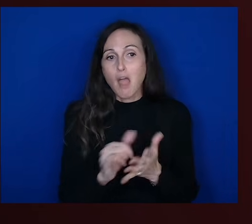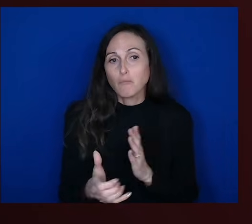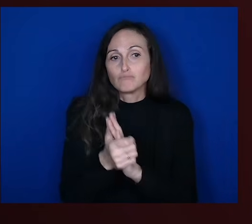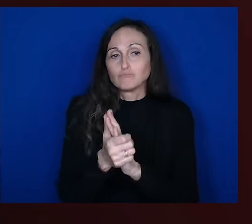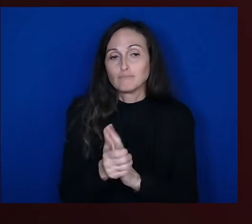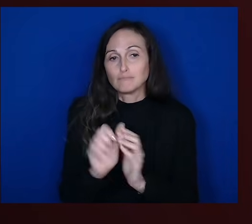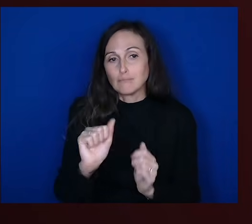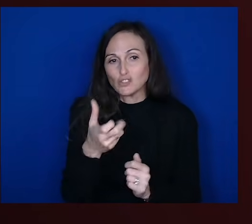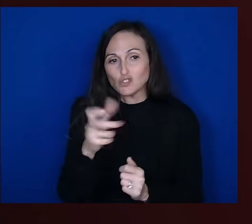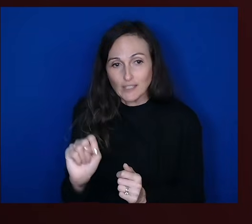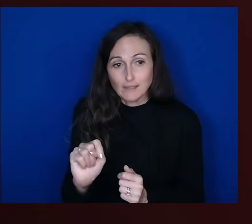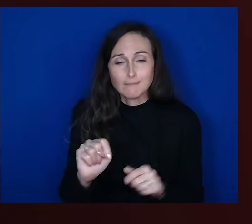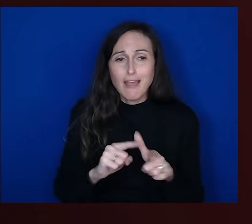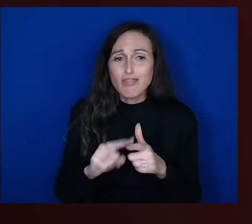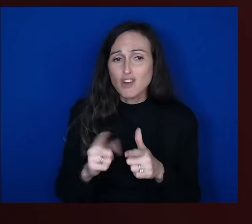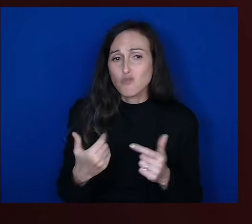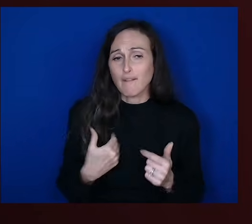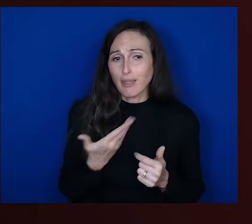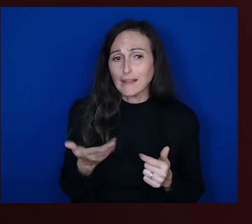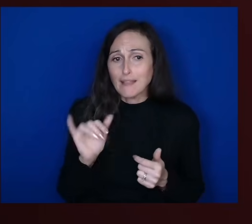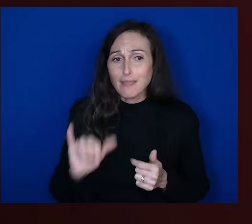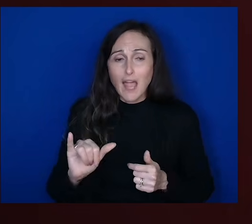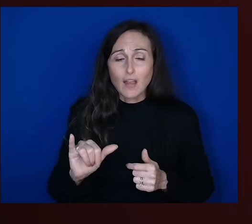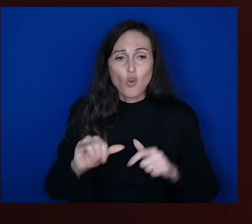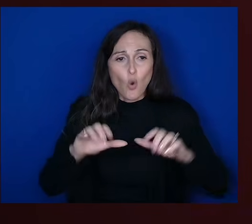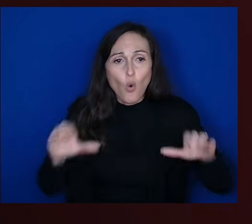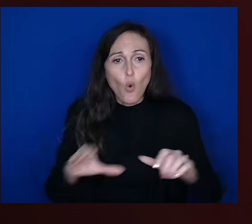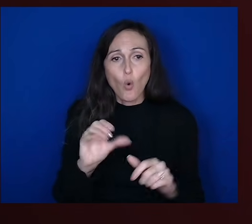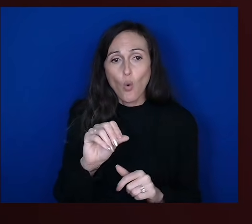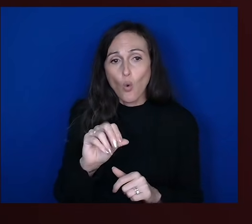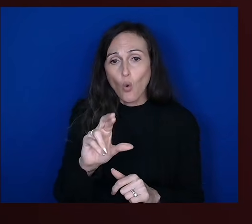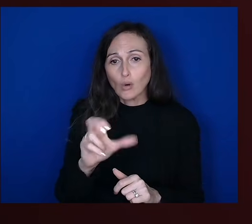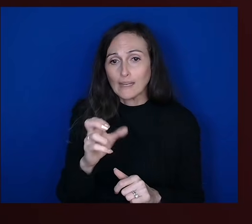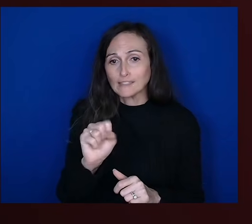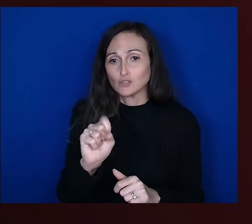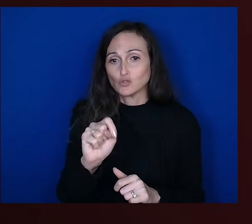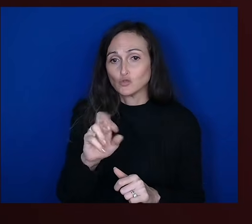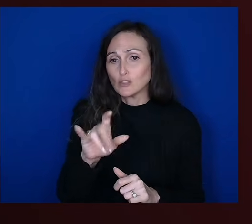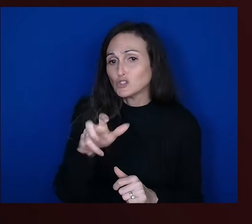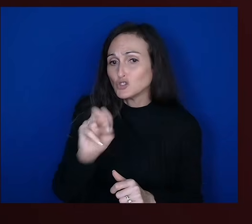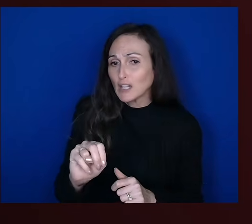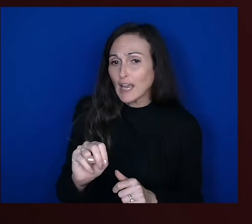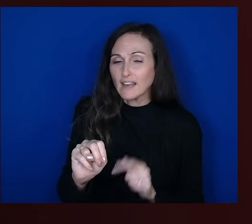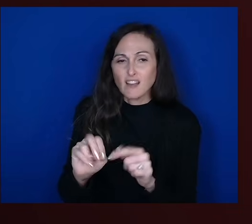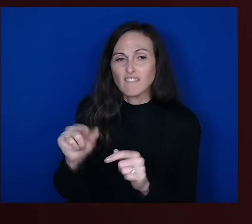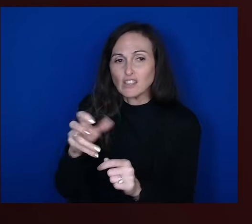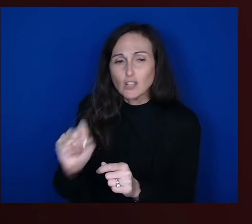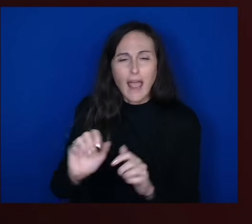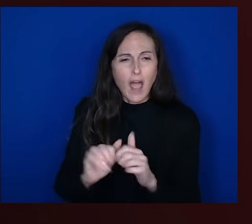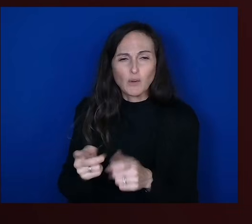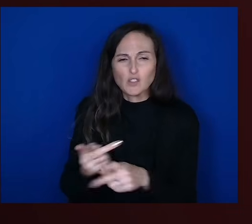And then you have things like orchestration of agents, so how do we determine what agents we have in our environment?